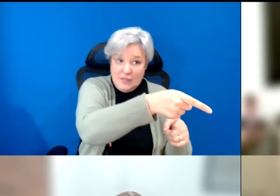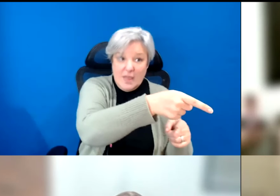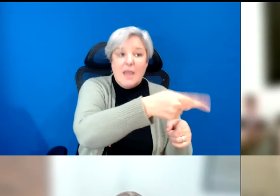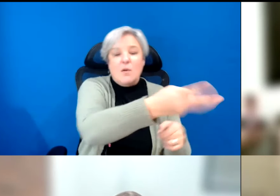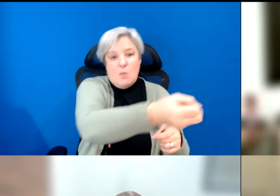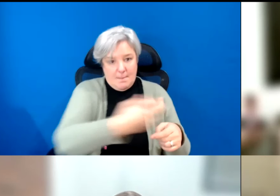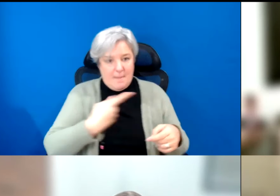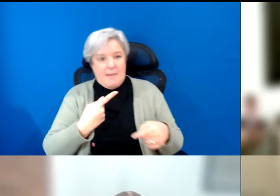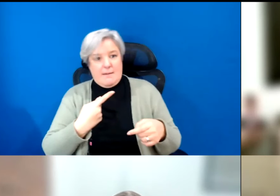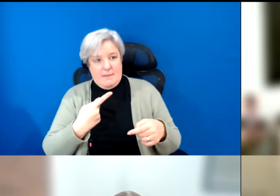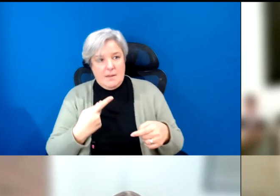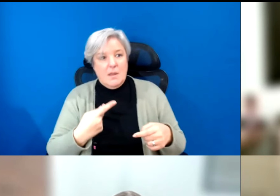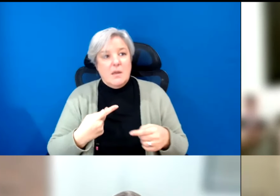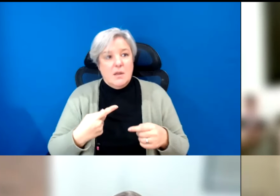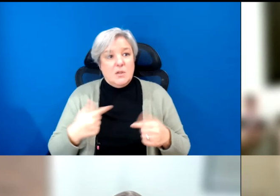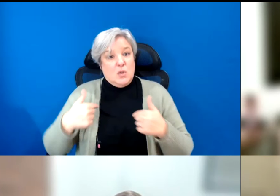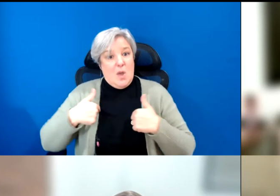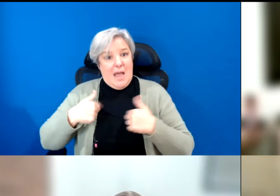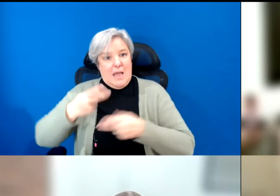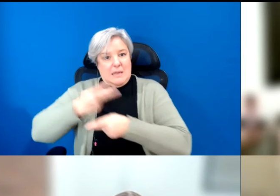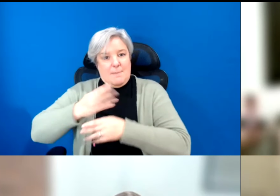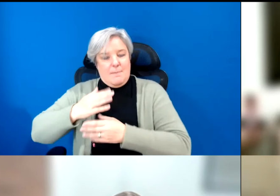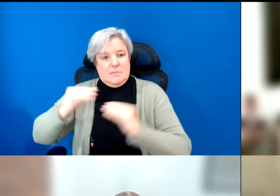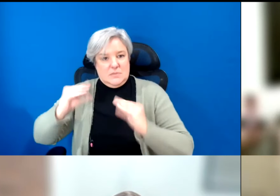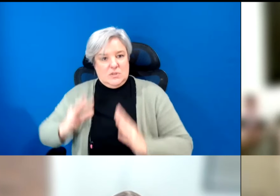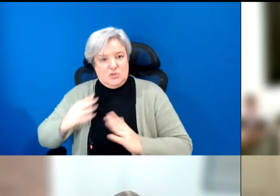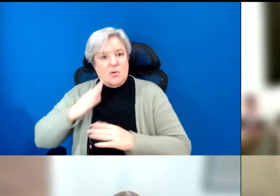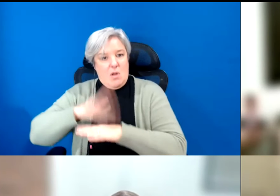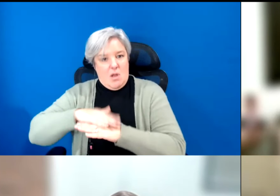So the instructor has it on record and then the instructor will email us the form